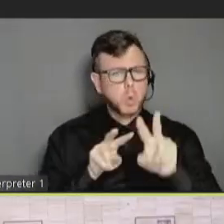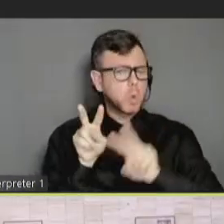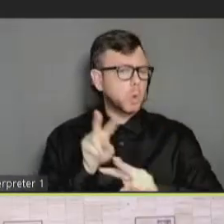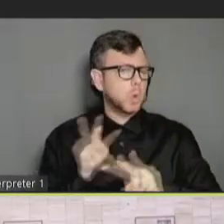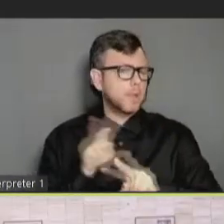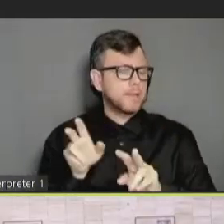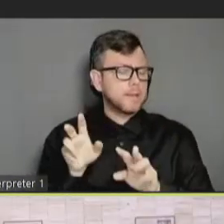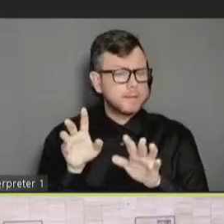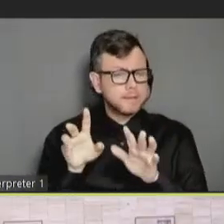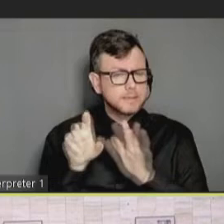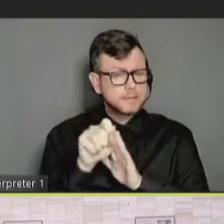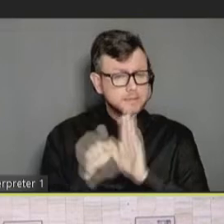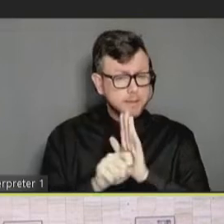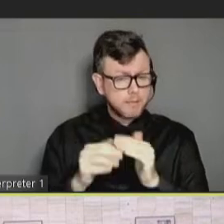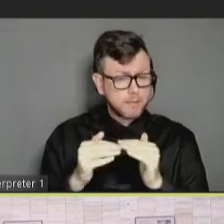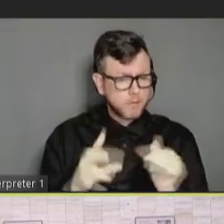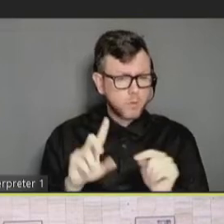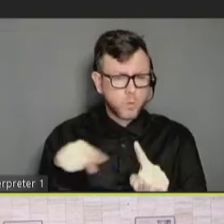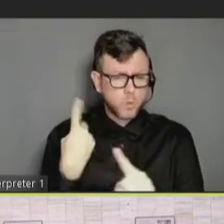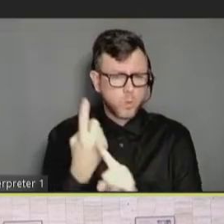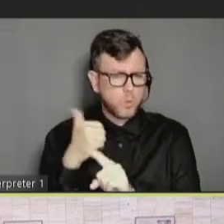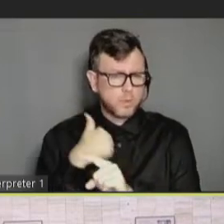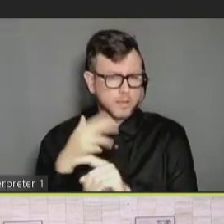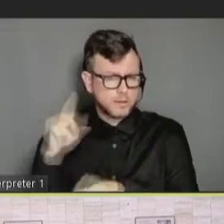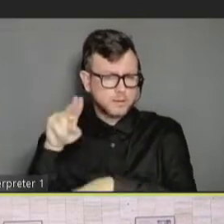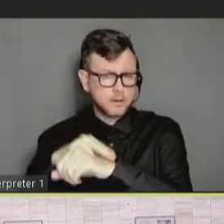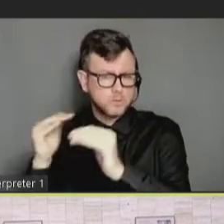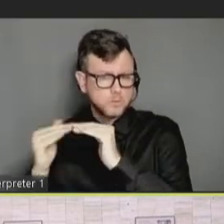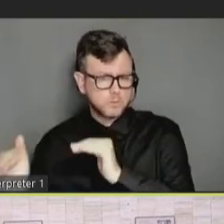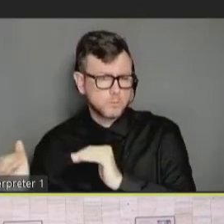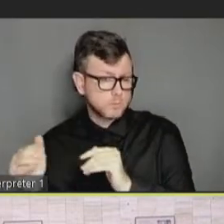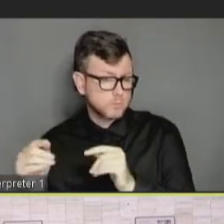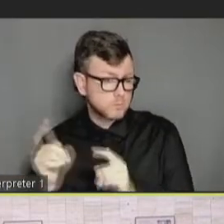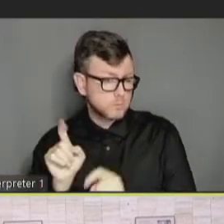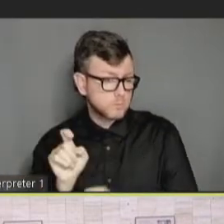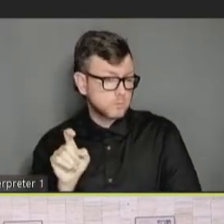or was it strictly at the national level? And then I guess there's a second part,